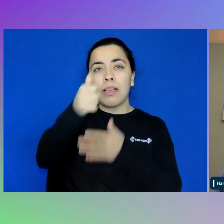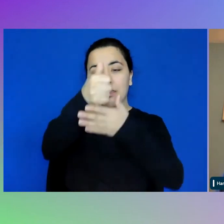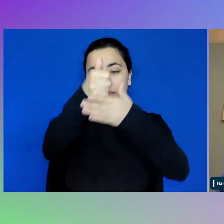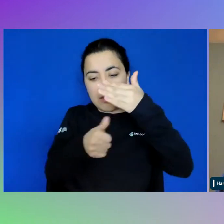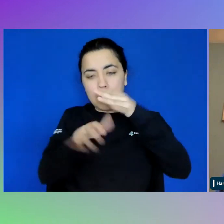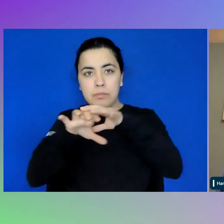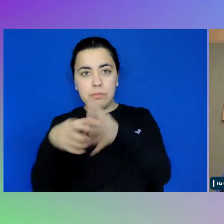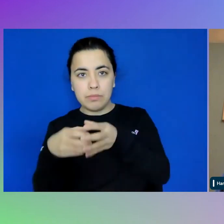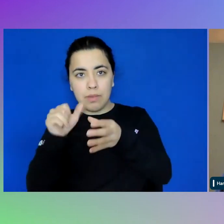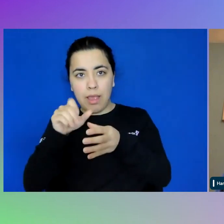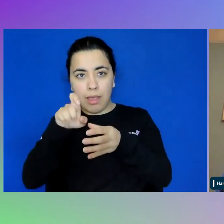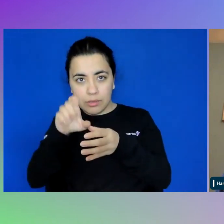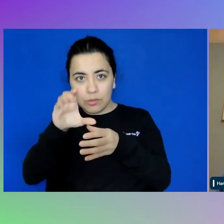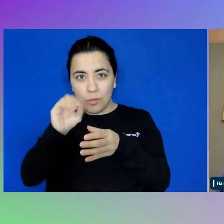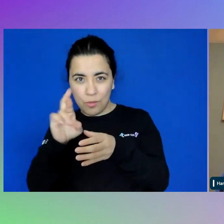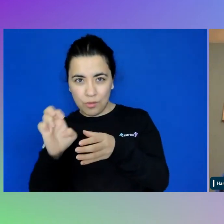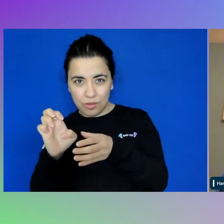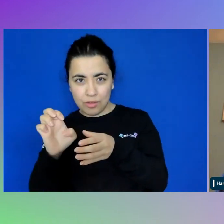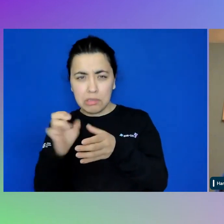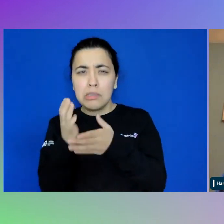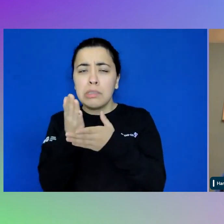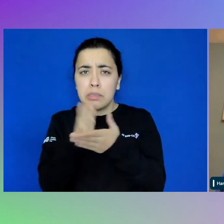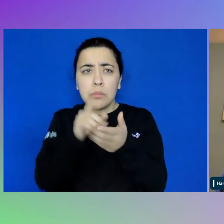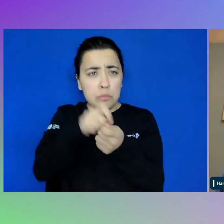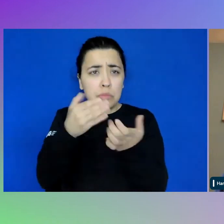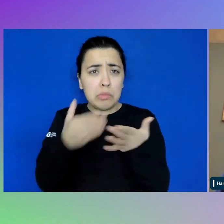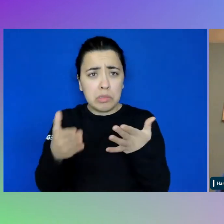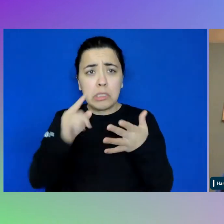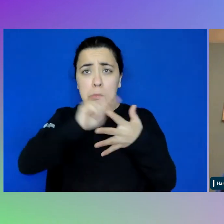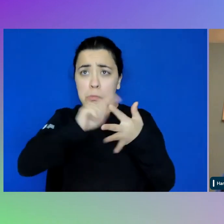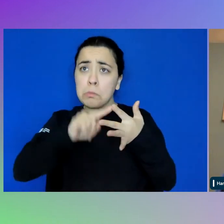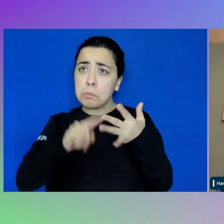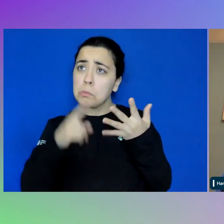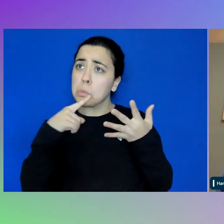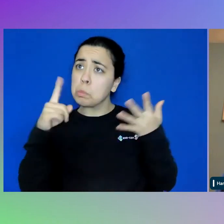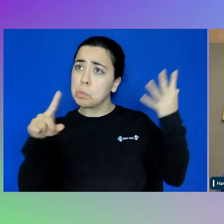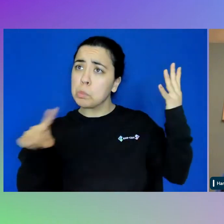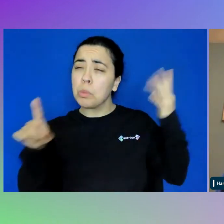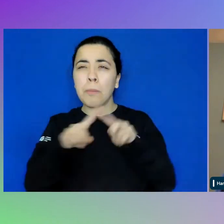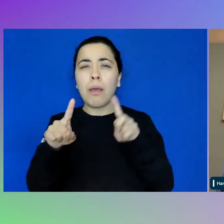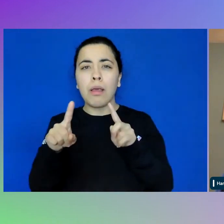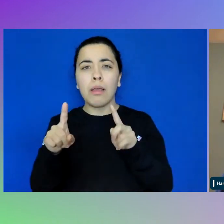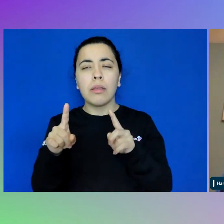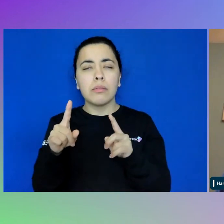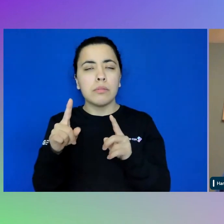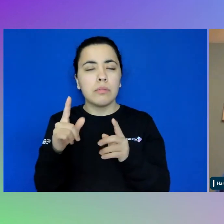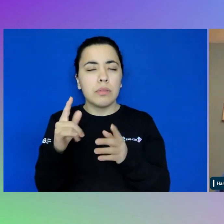It can only do certain things, but it is super useful to get your wrist slapped as you're typing out code like I. I've